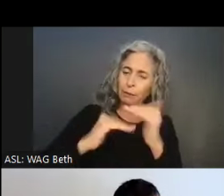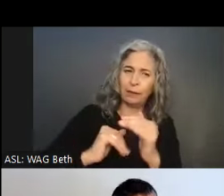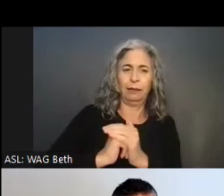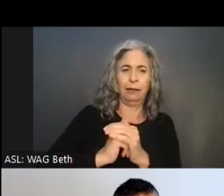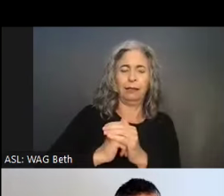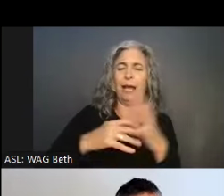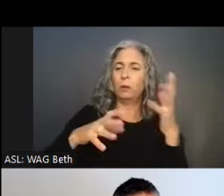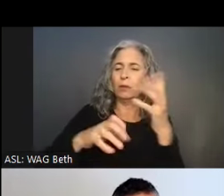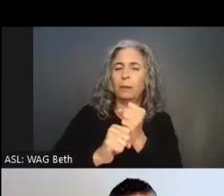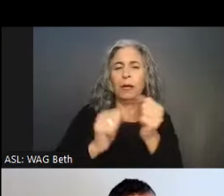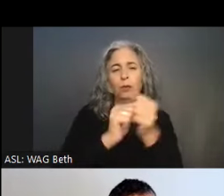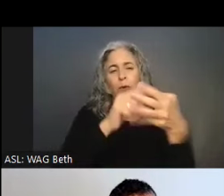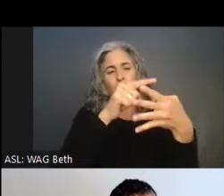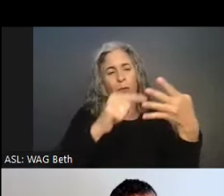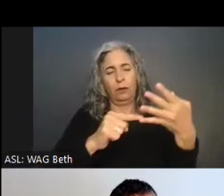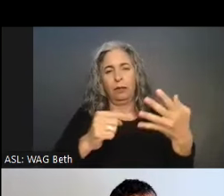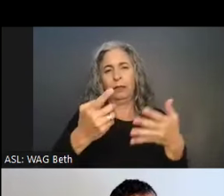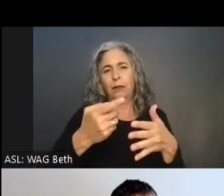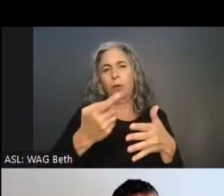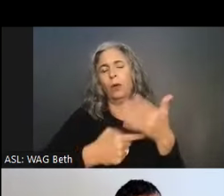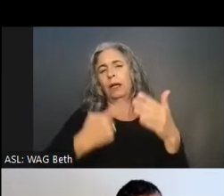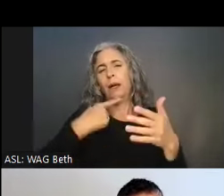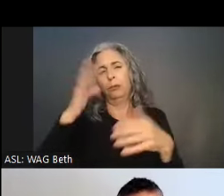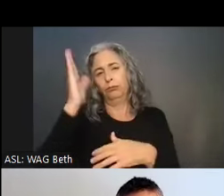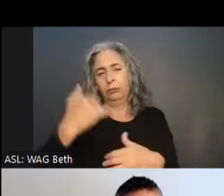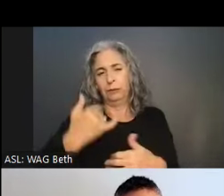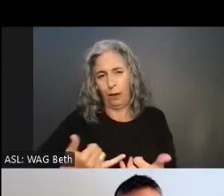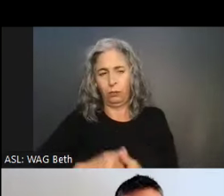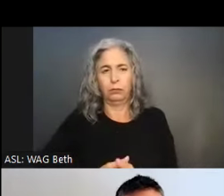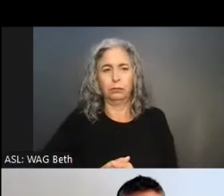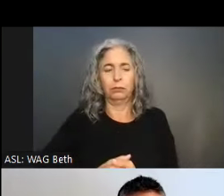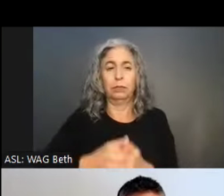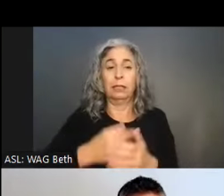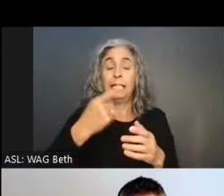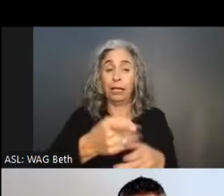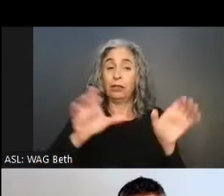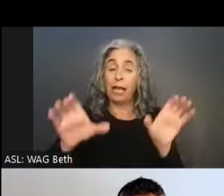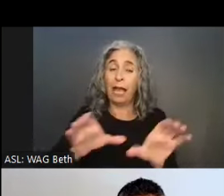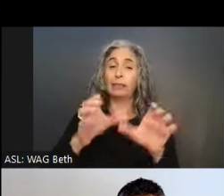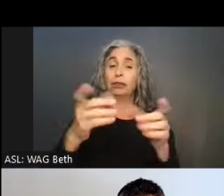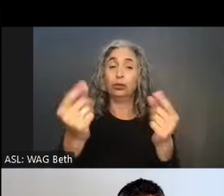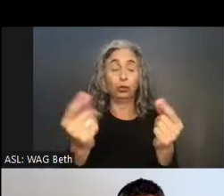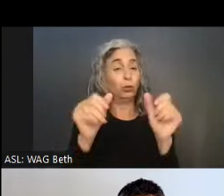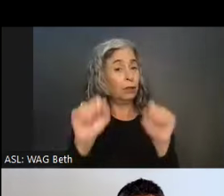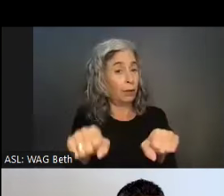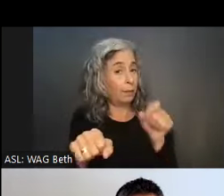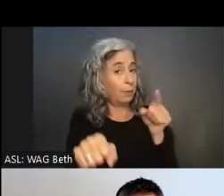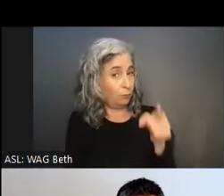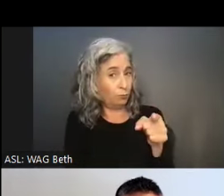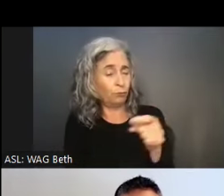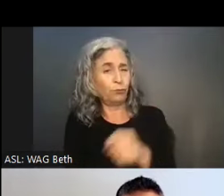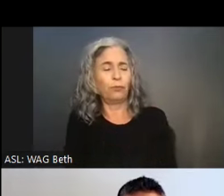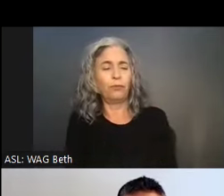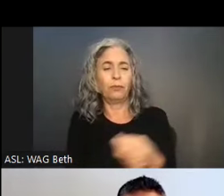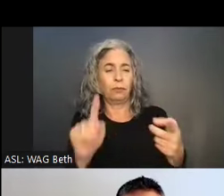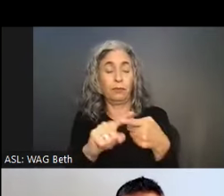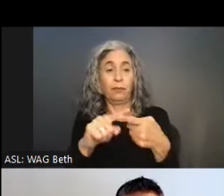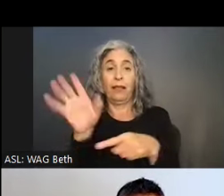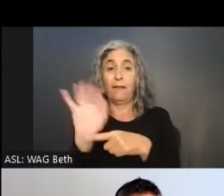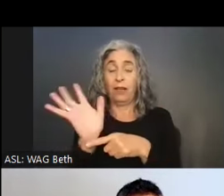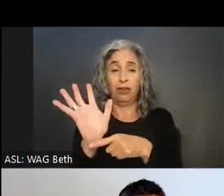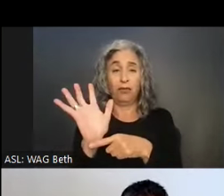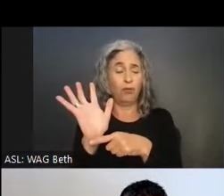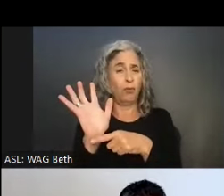to say. Here are some concrete actions we can take. Video is by far the most data intensive